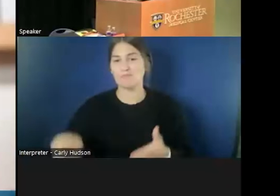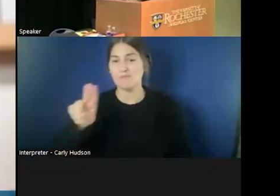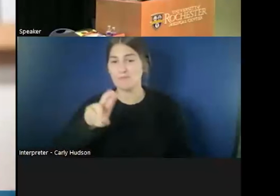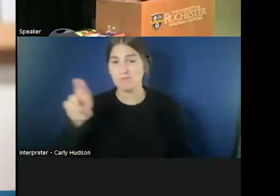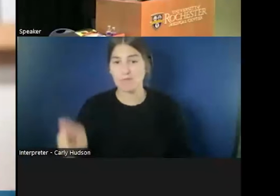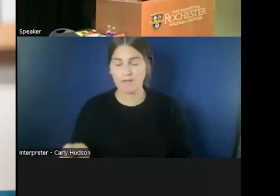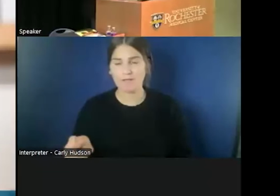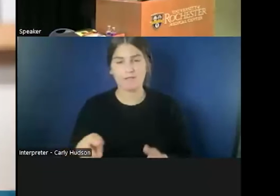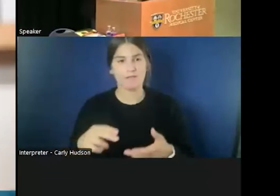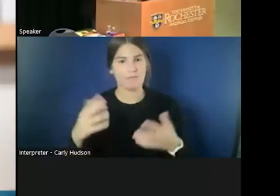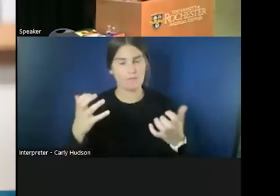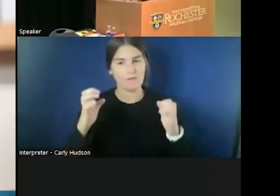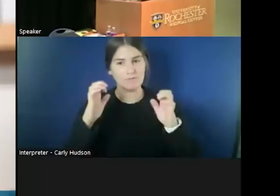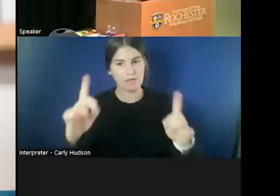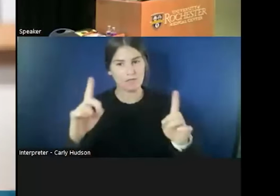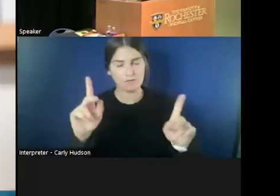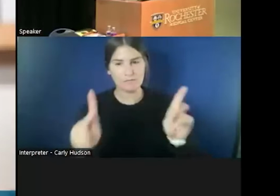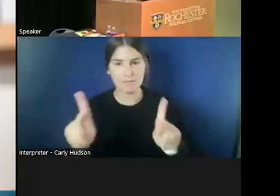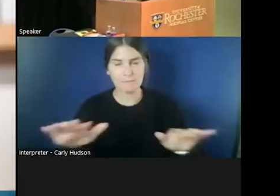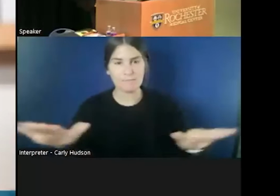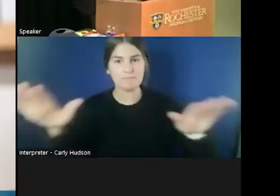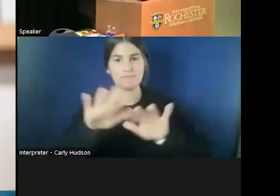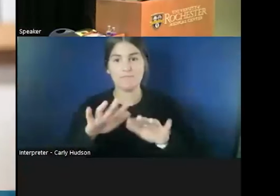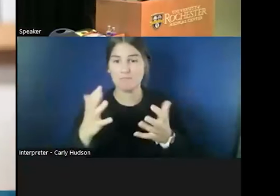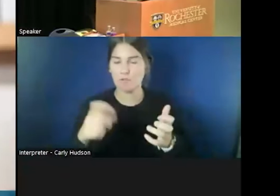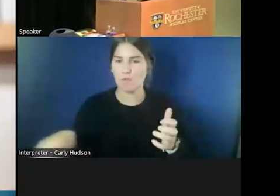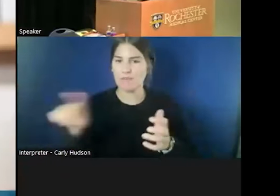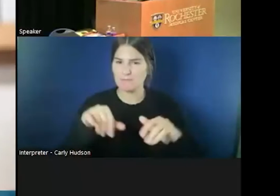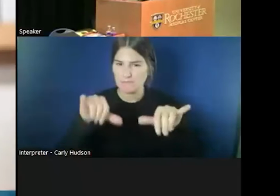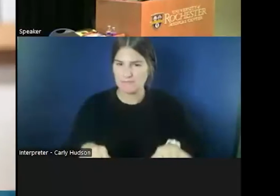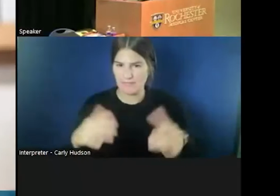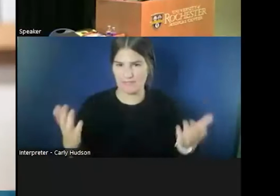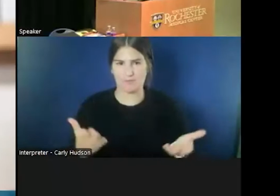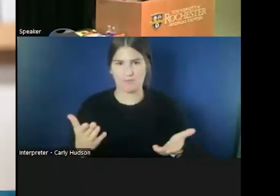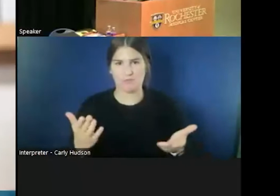don't only want to educate individuals we want individuals to stay here and to strengthen our